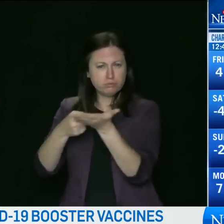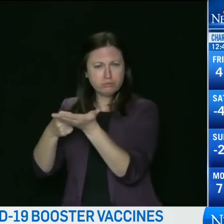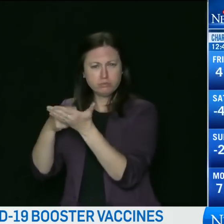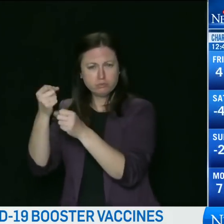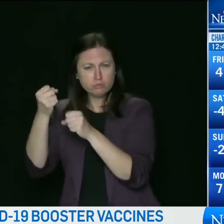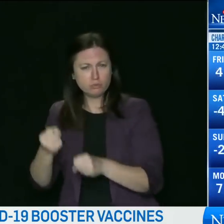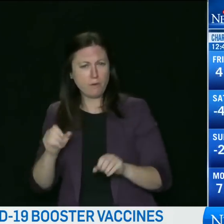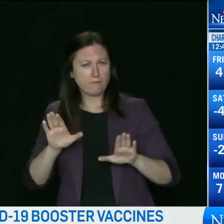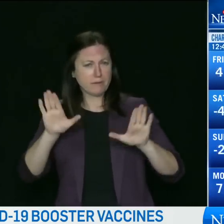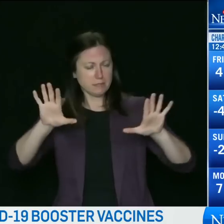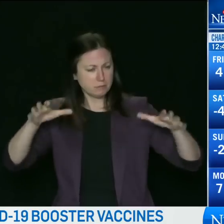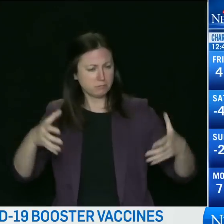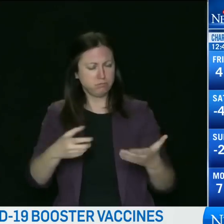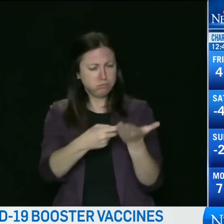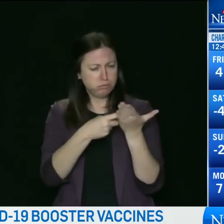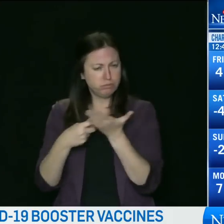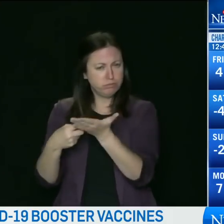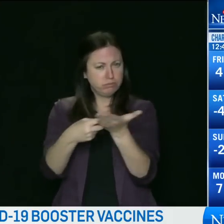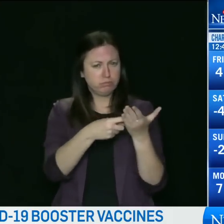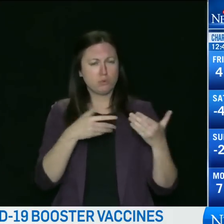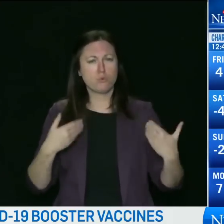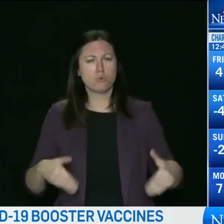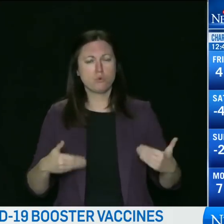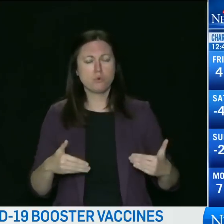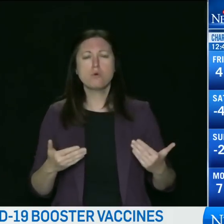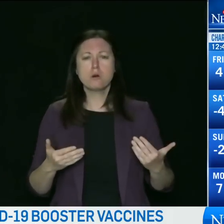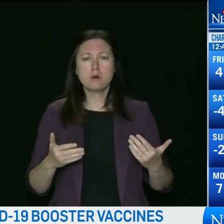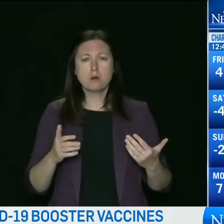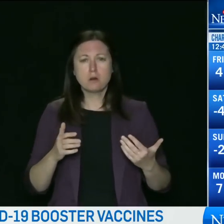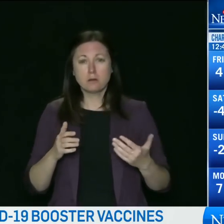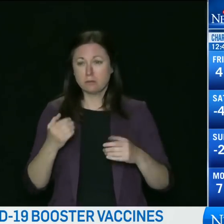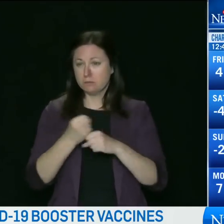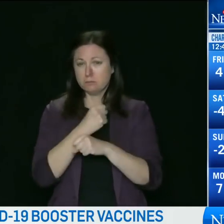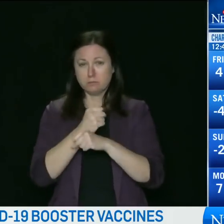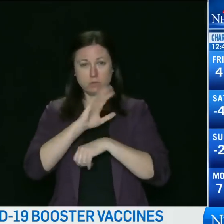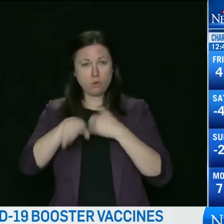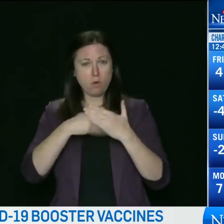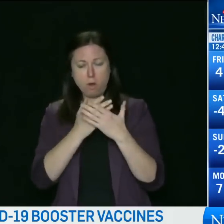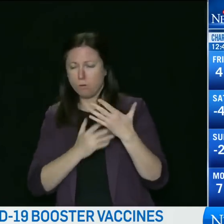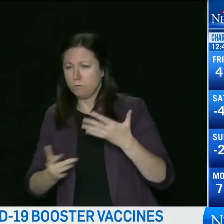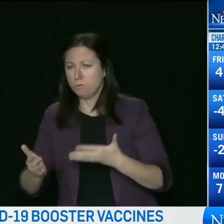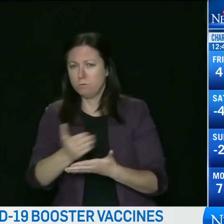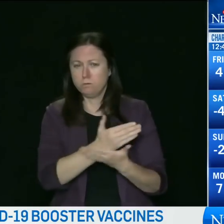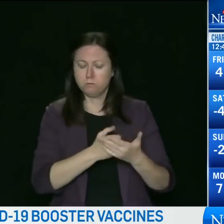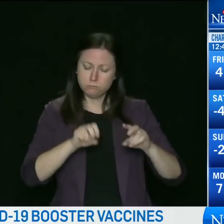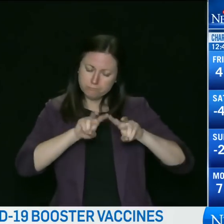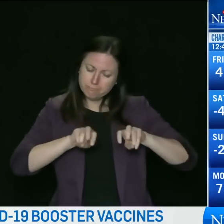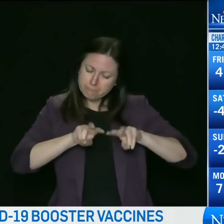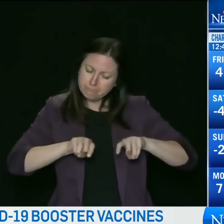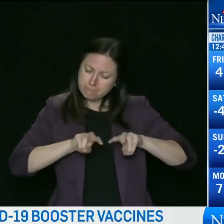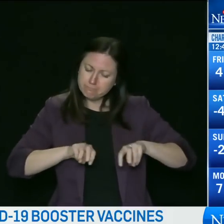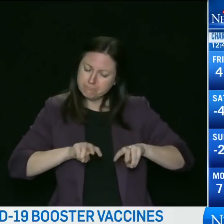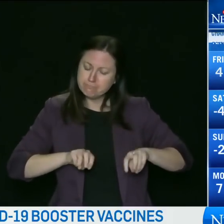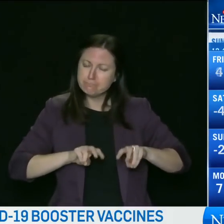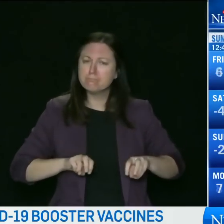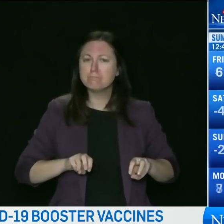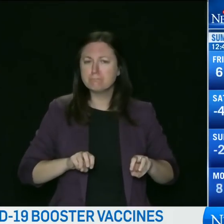WE HAVE COLLEAGUES EVERYWHERE. WE HAVE REALLY GOOD DISCUSSIONS,